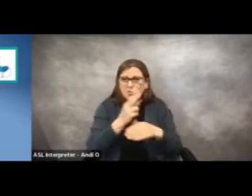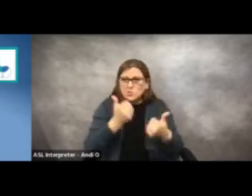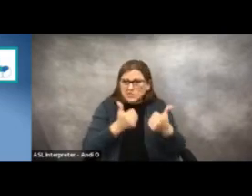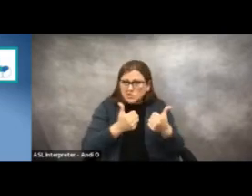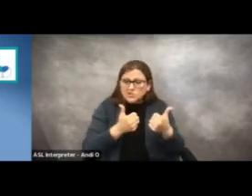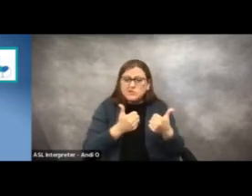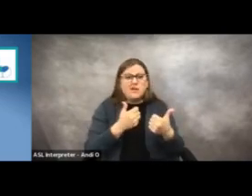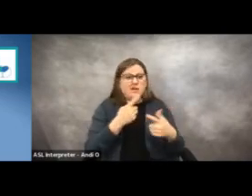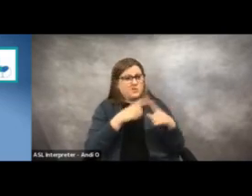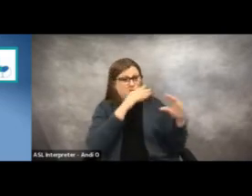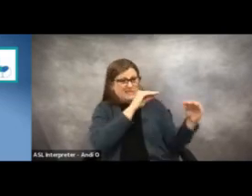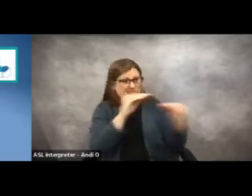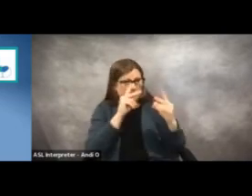successfully use strategies.